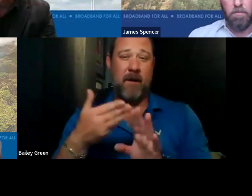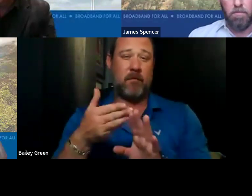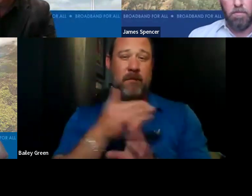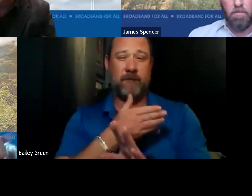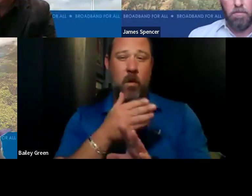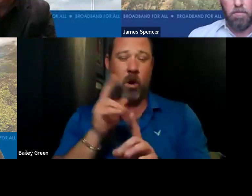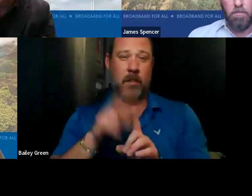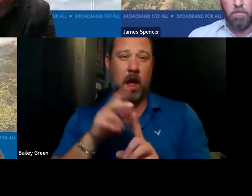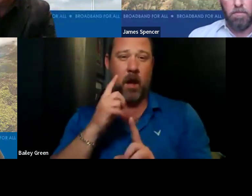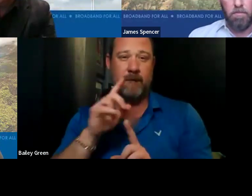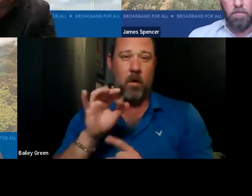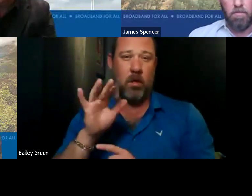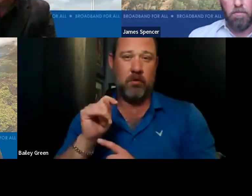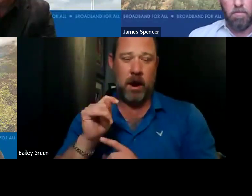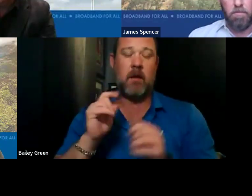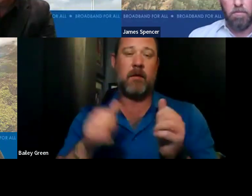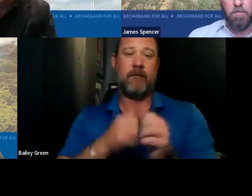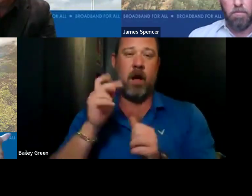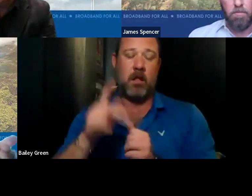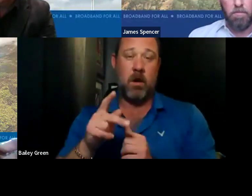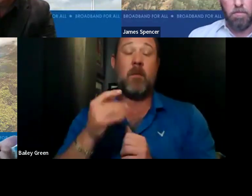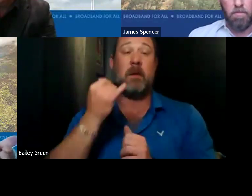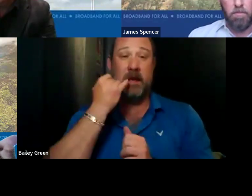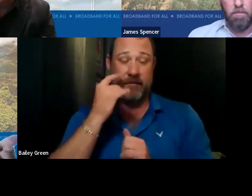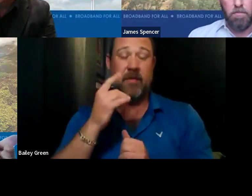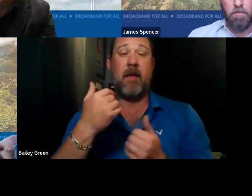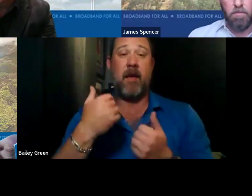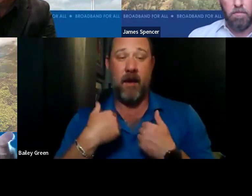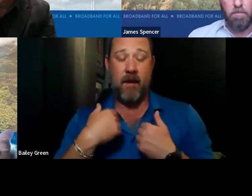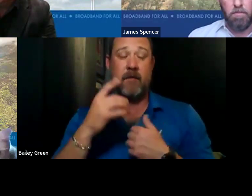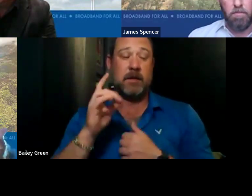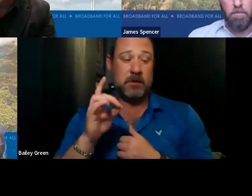the grant? And then the follow up one, if they do have a Digital Equity Plan,